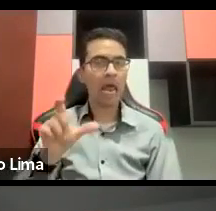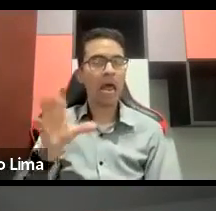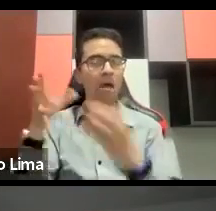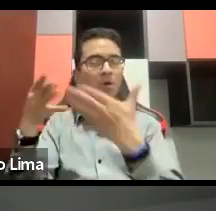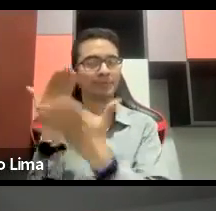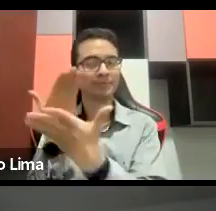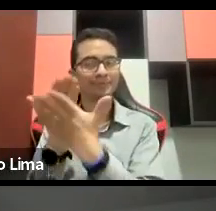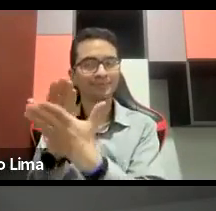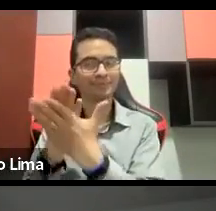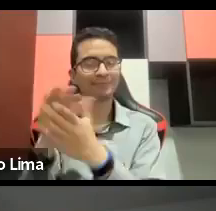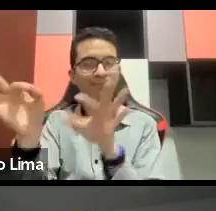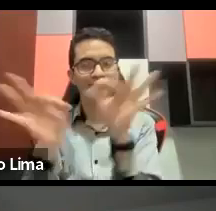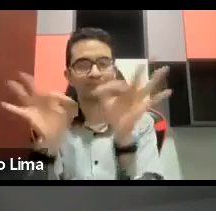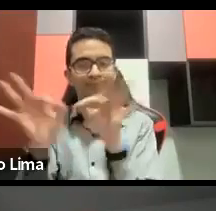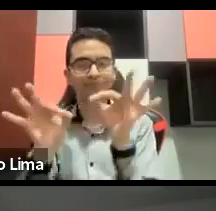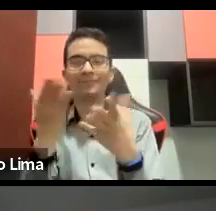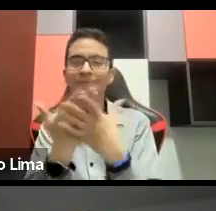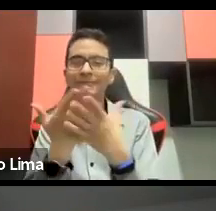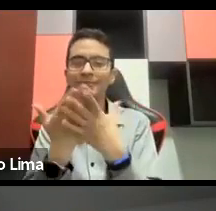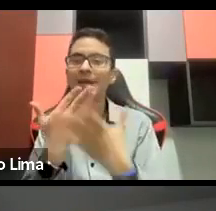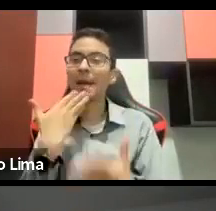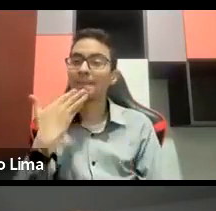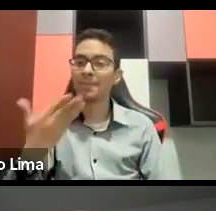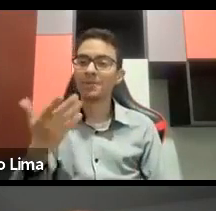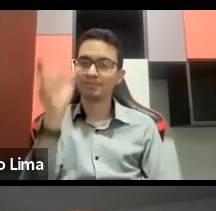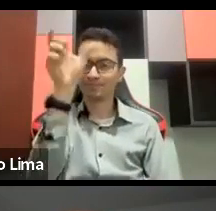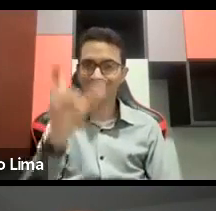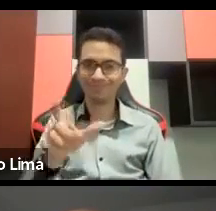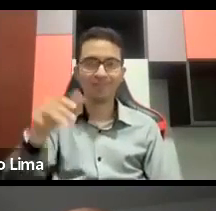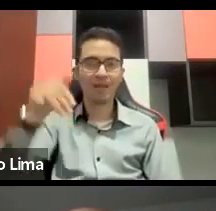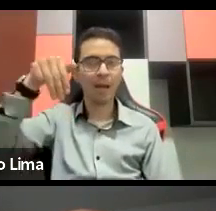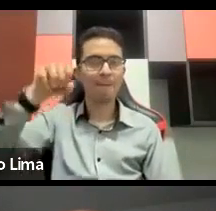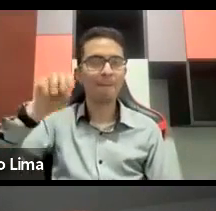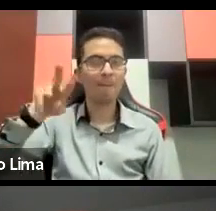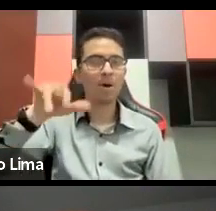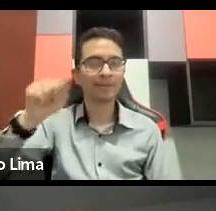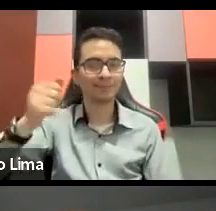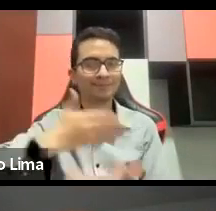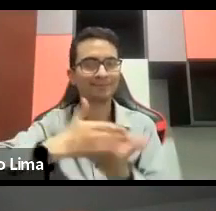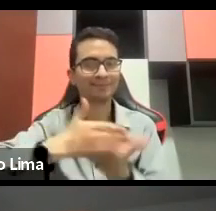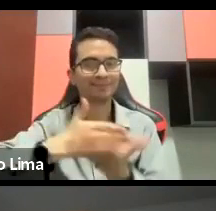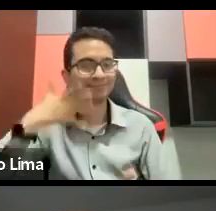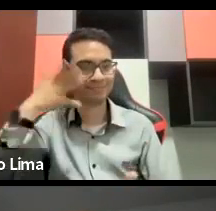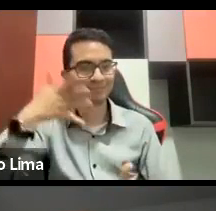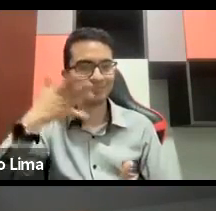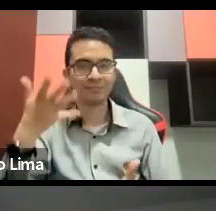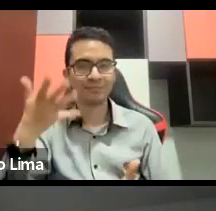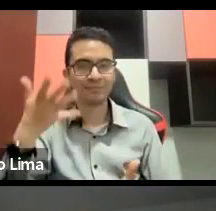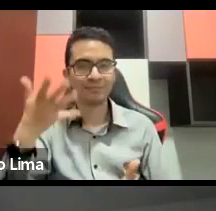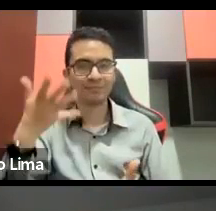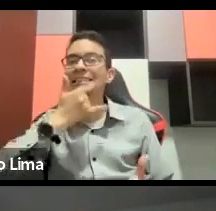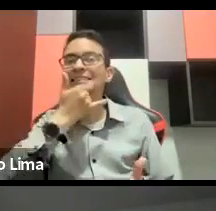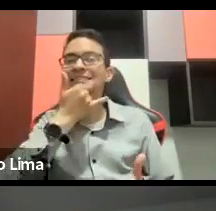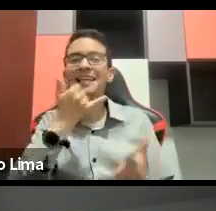others who are here today. So, now, Monica, it's up to you. now, Monica, it's up to you. now, Monica, it's up to you. Okay. So, uh I won't make any Okay. So, uh I won't make any Okay. So, uh I won't make any formal presentation, any formal formal presentation, any formal